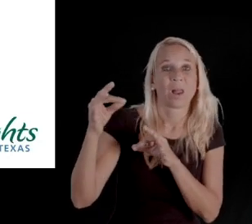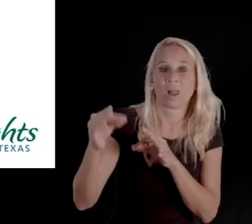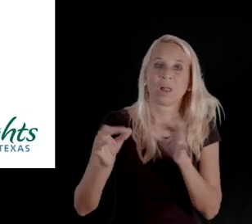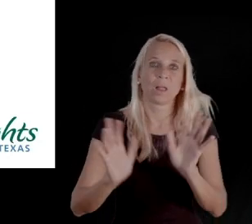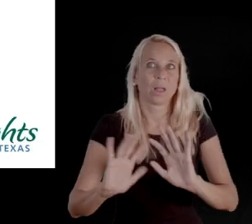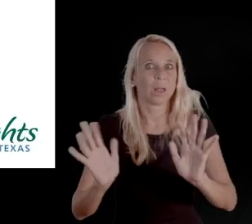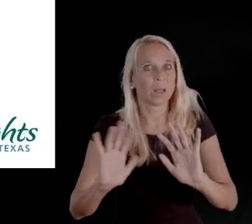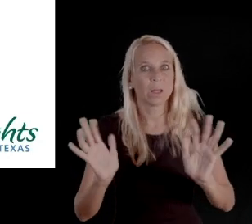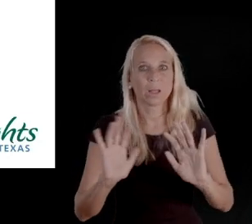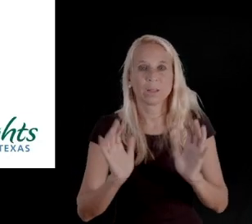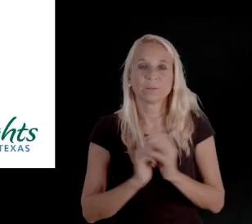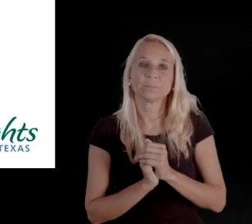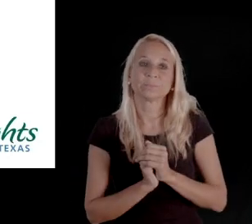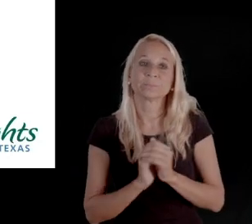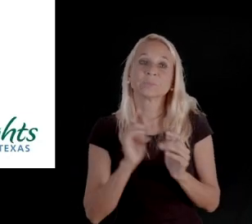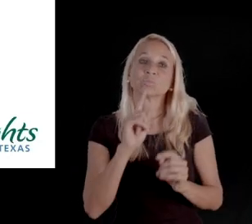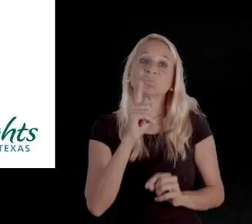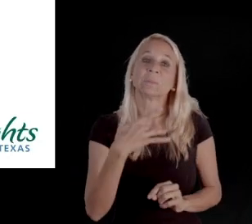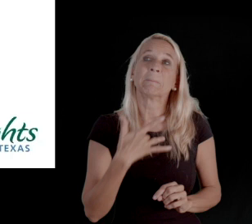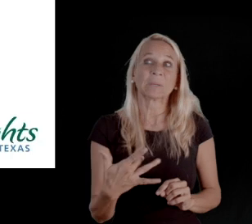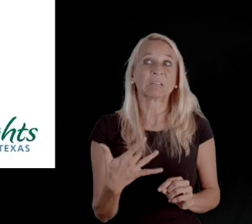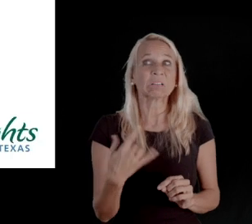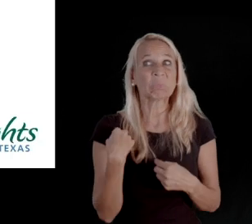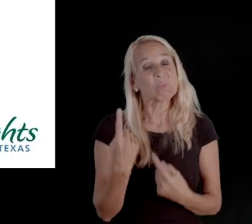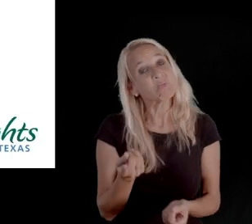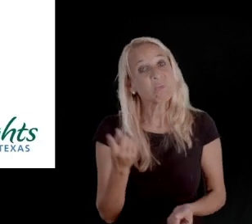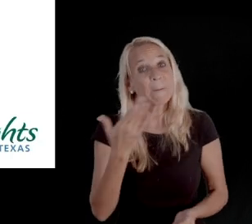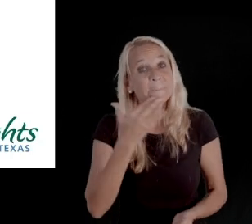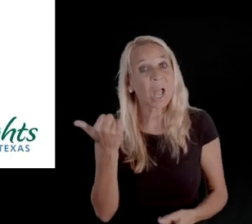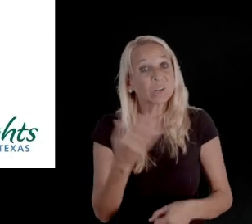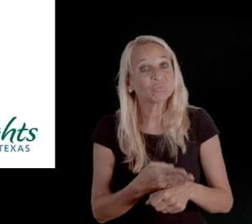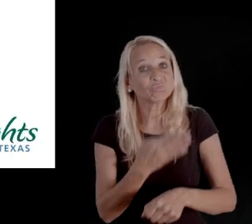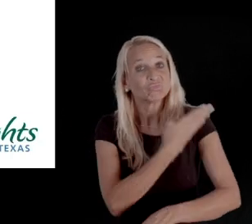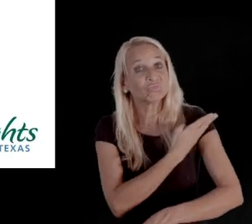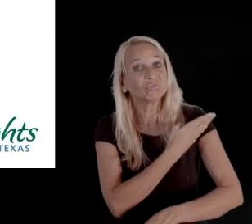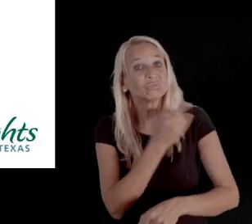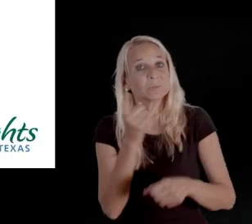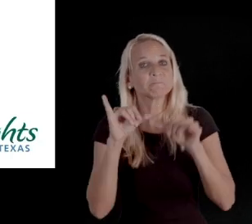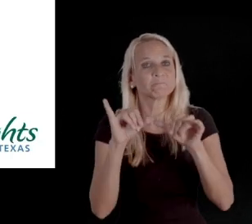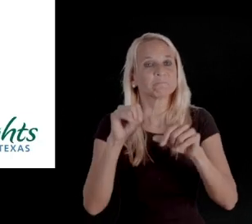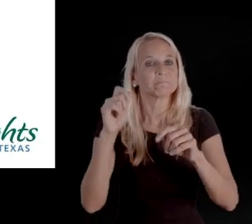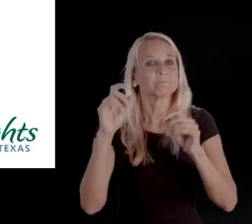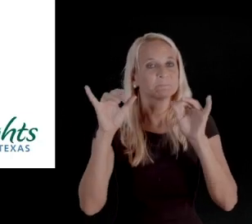But normally I think they're getting better. They're trying to stick within their timelines, and if they do tend to go over,